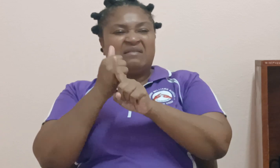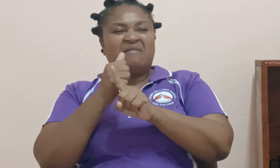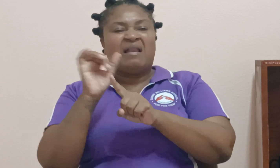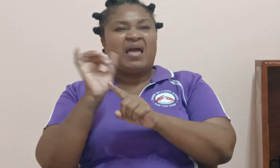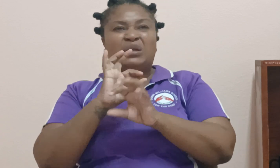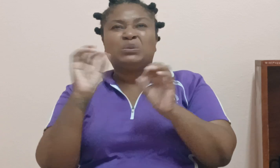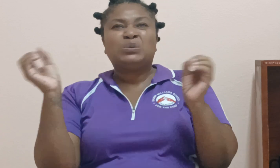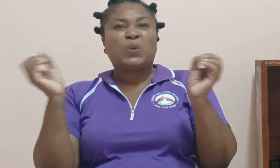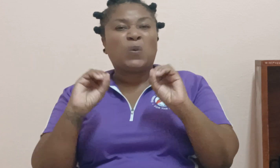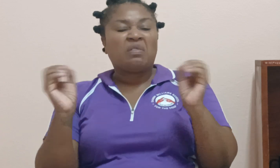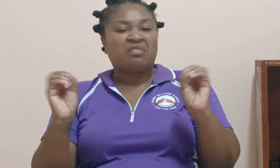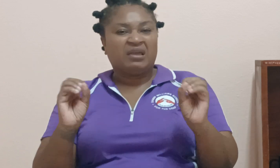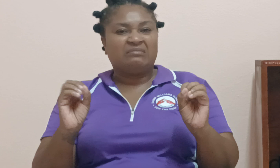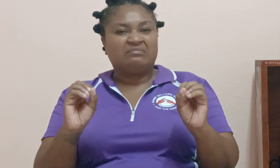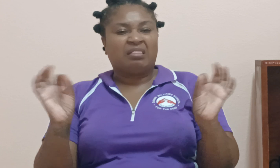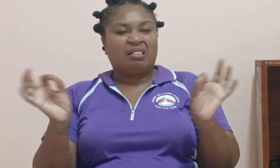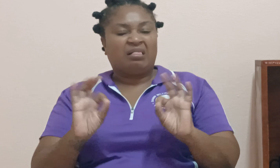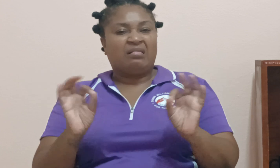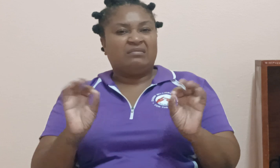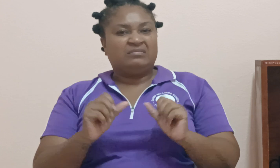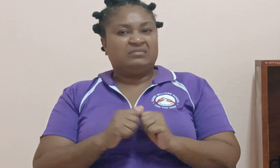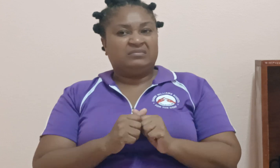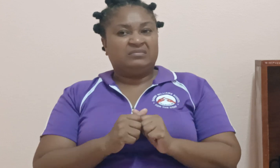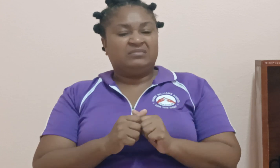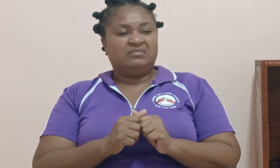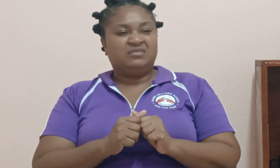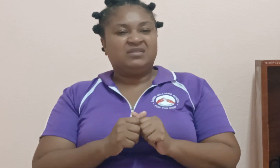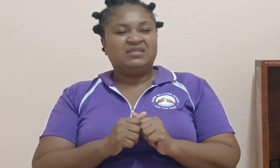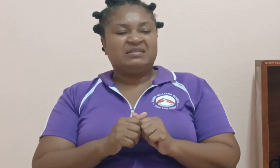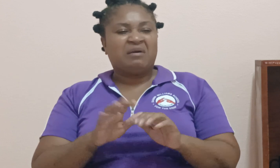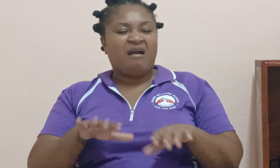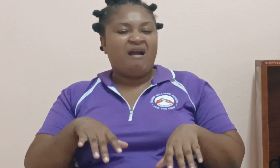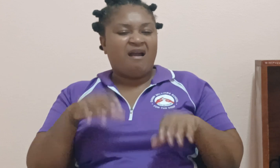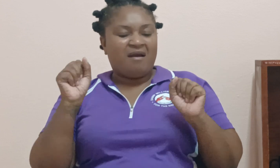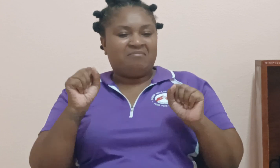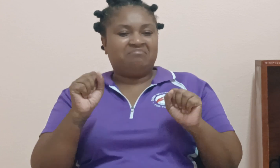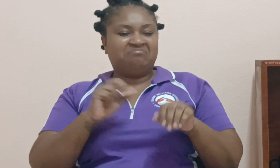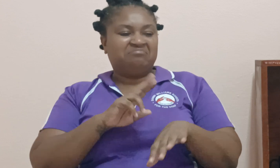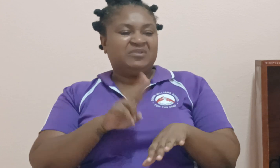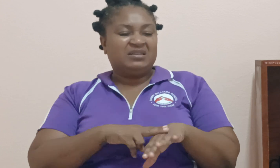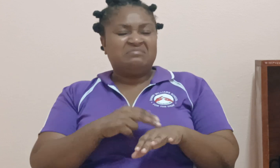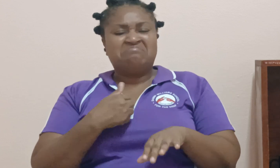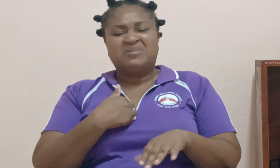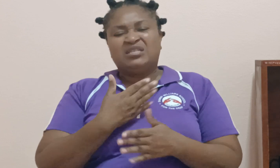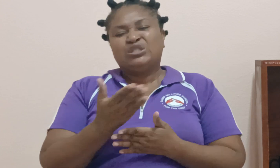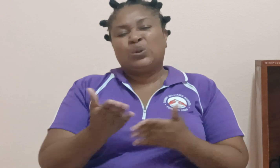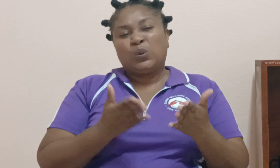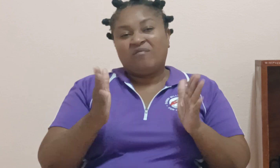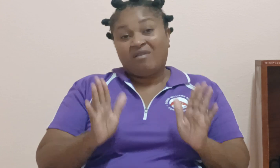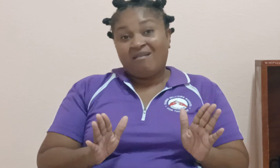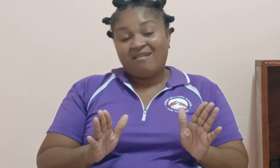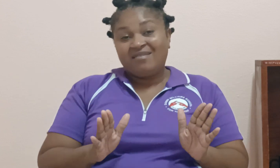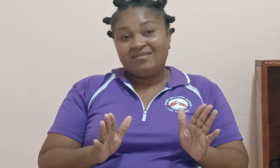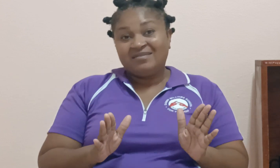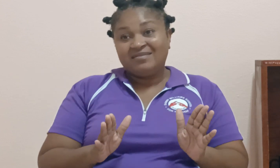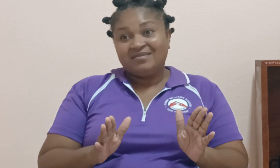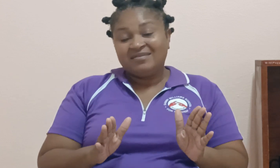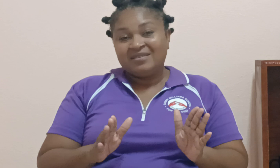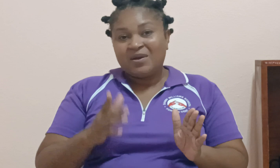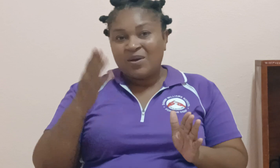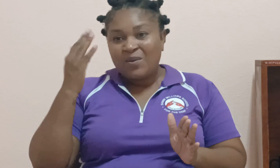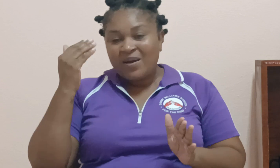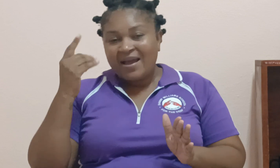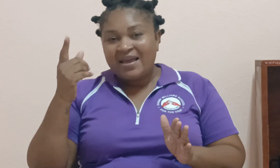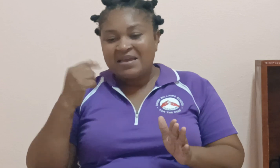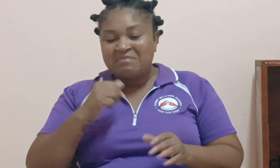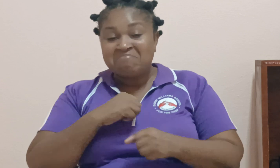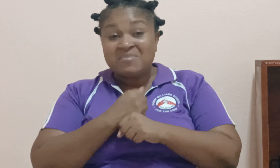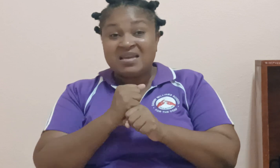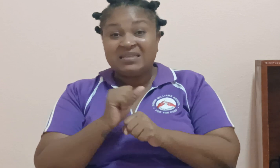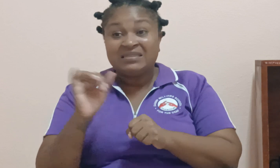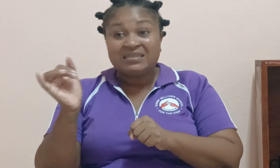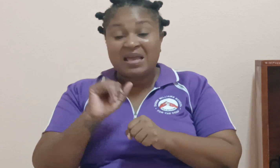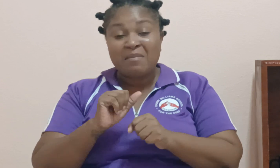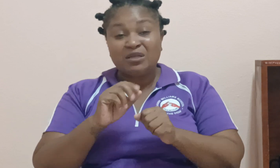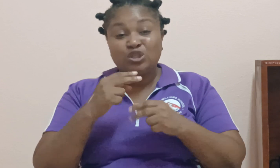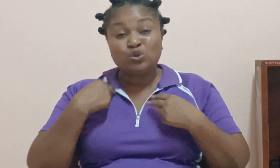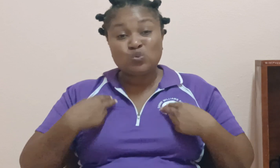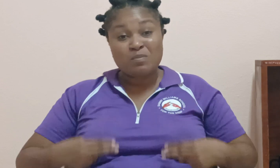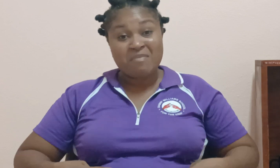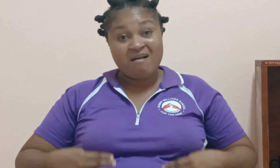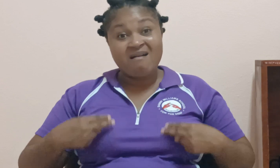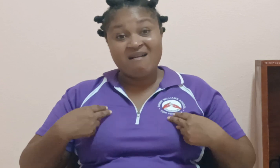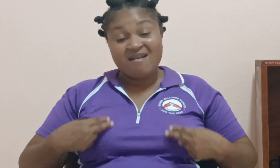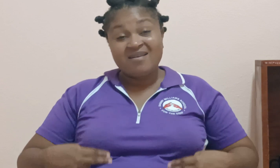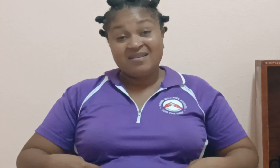by taking the very nature[b] of a servant, being made in human likeness.